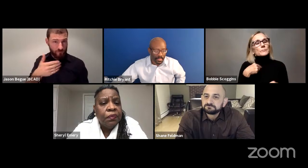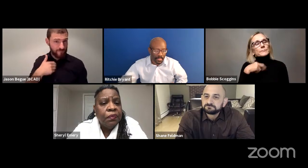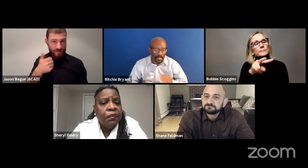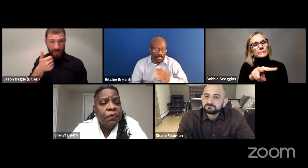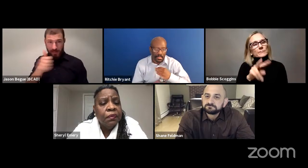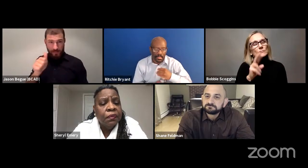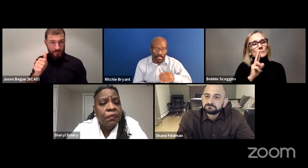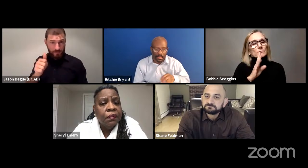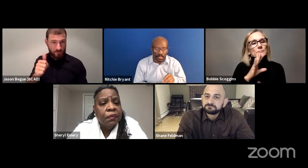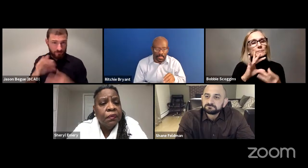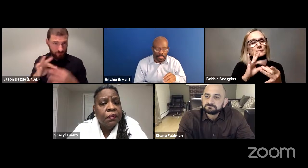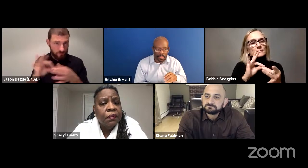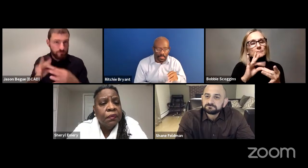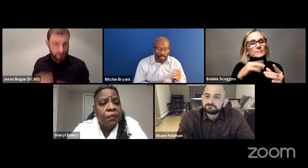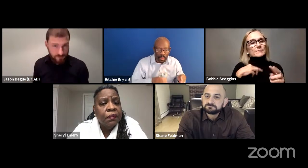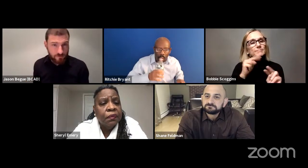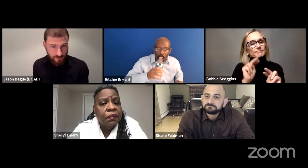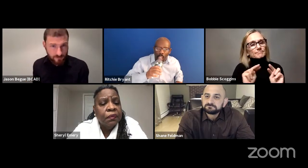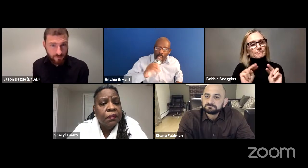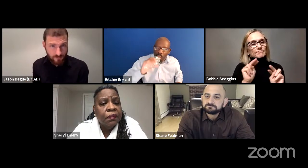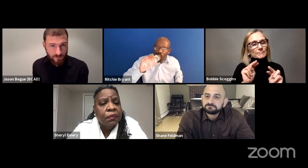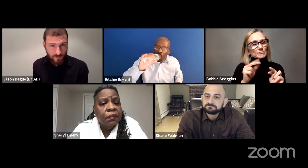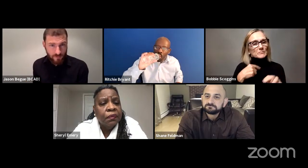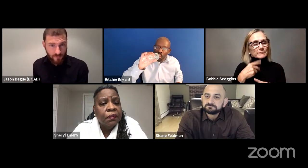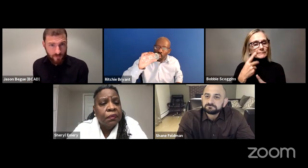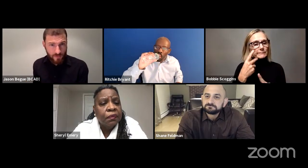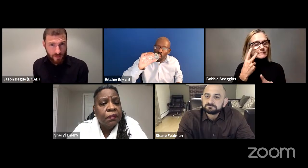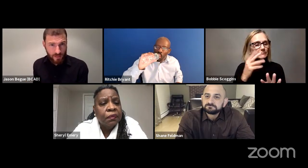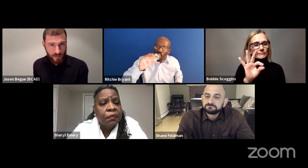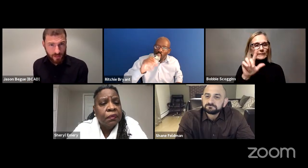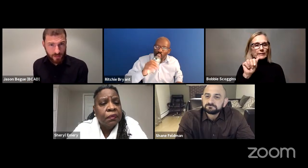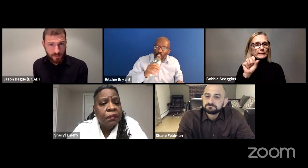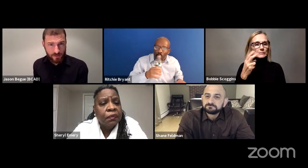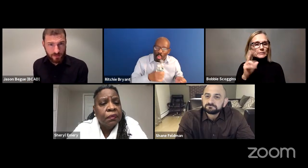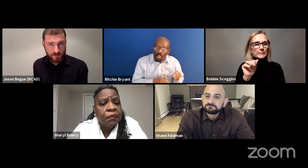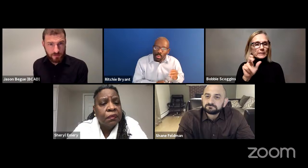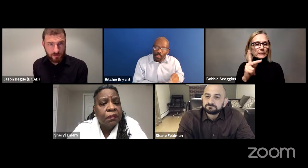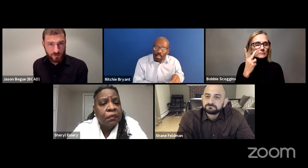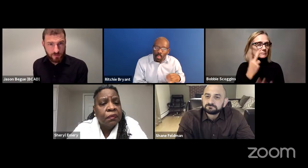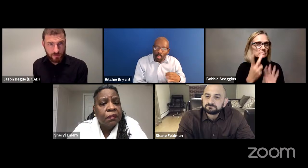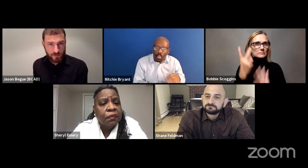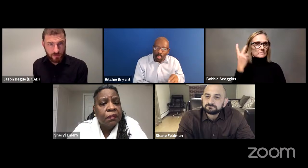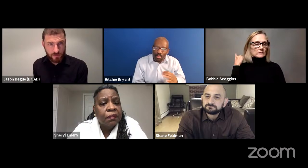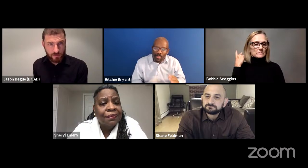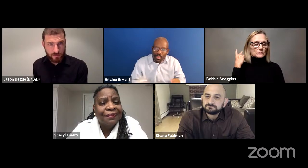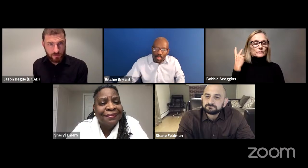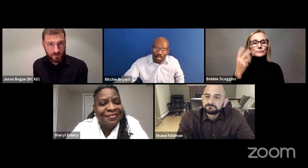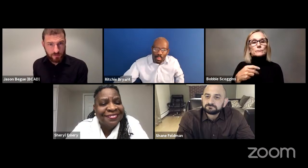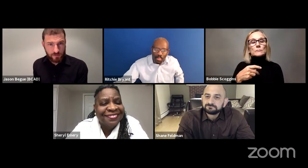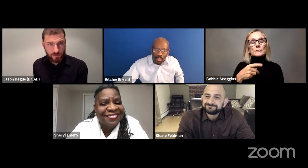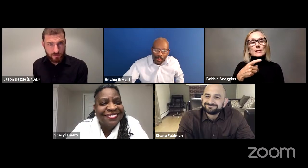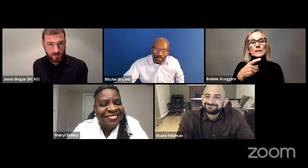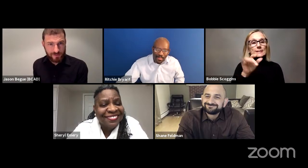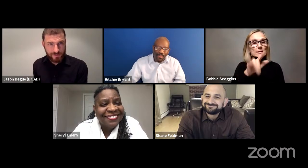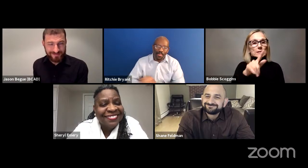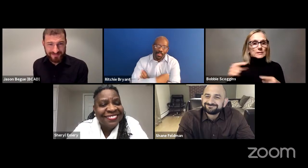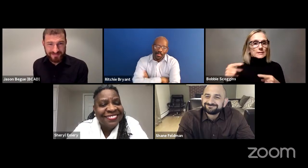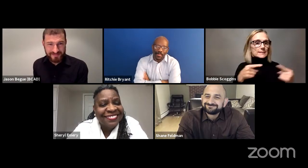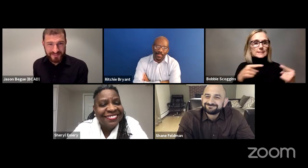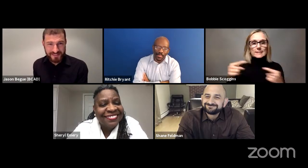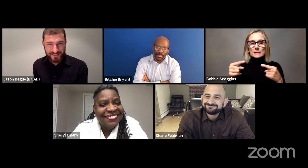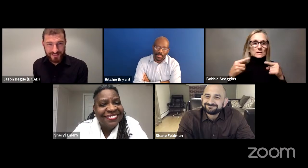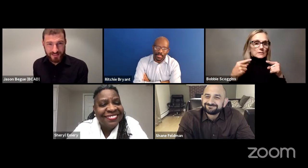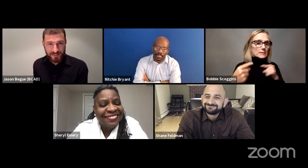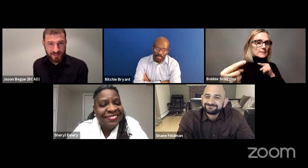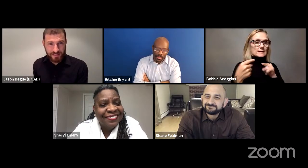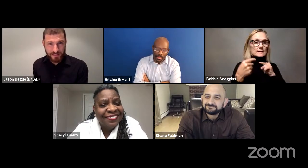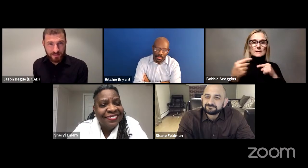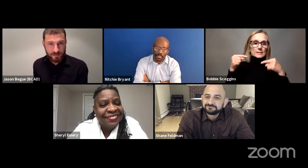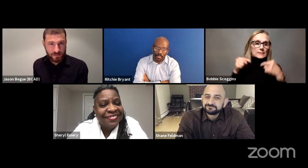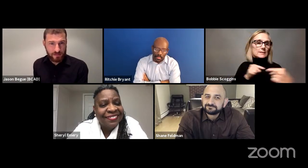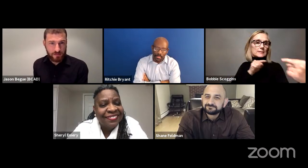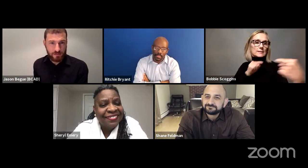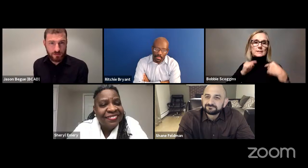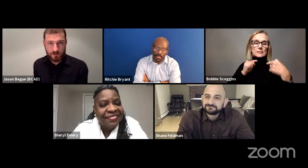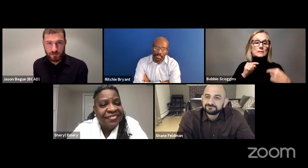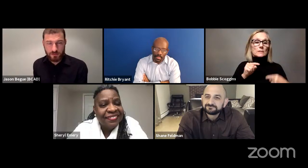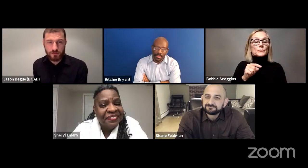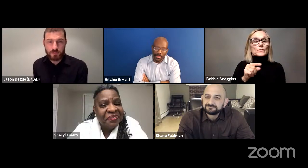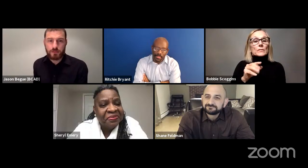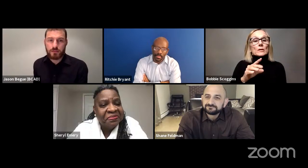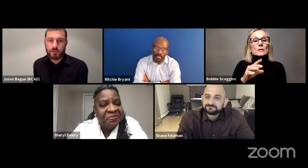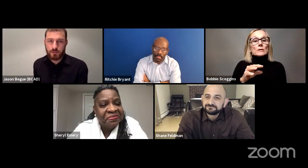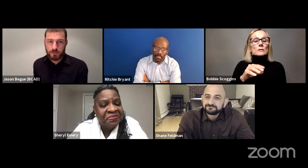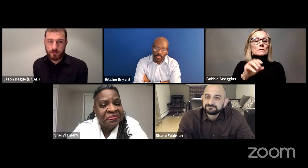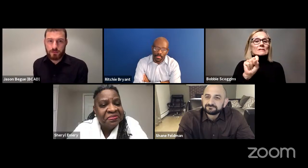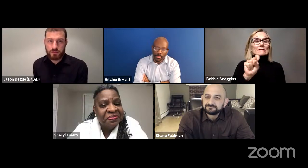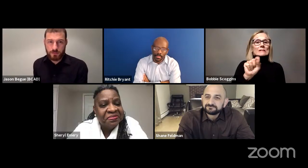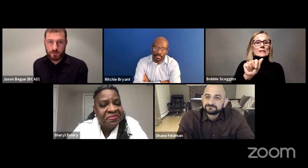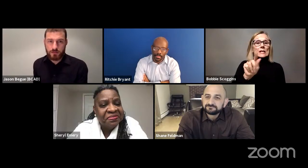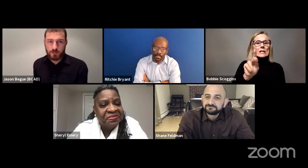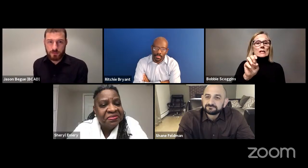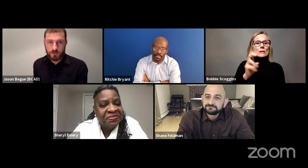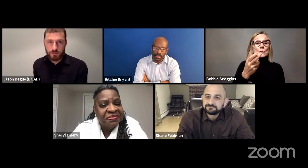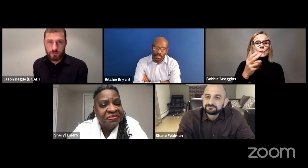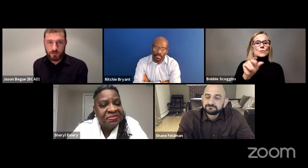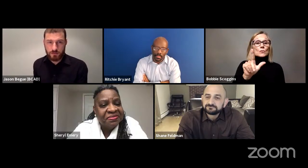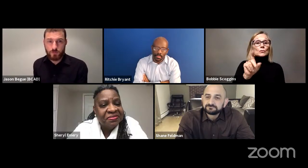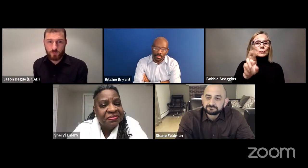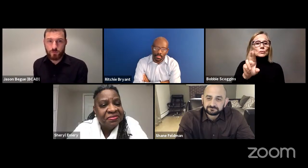It takes me back to some of the struggles we faced drafting bills